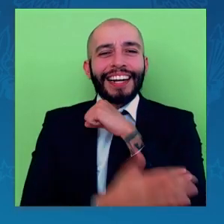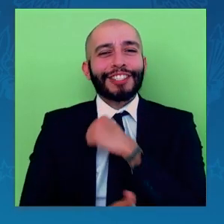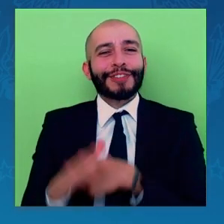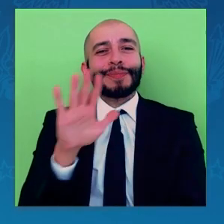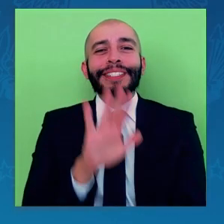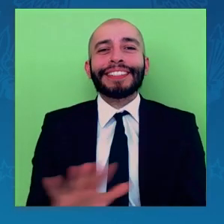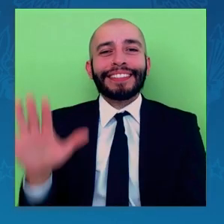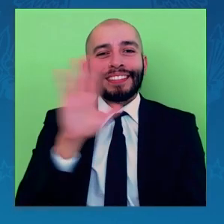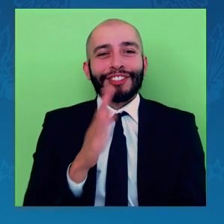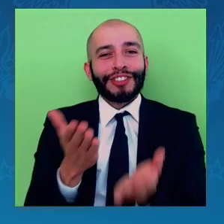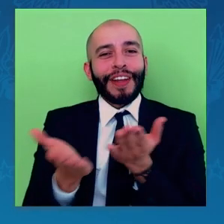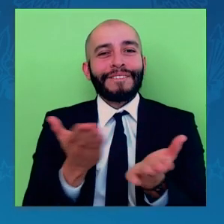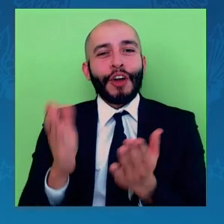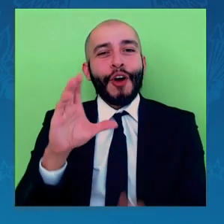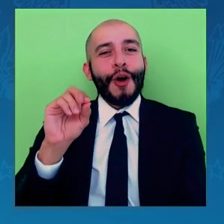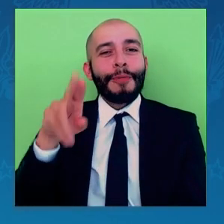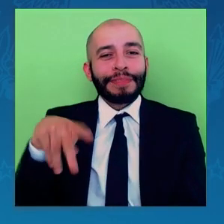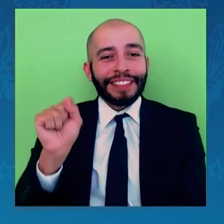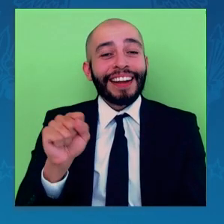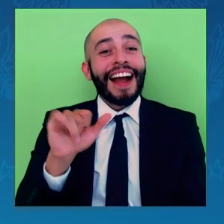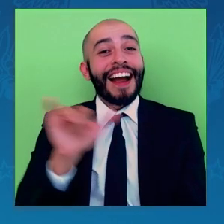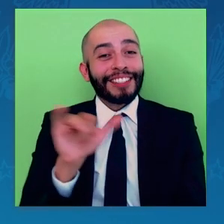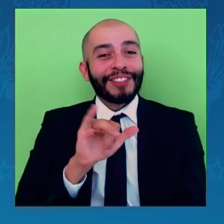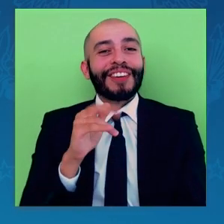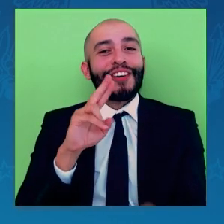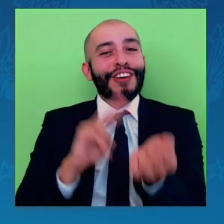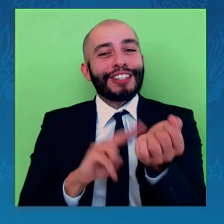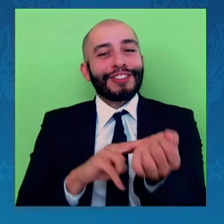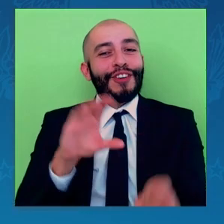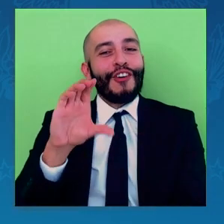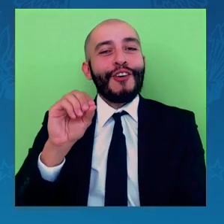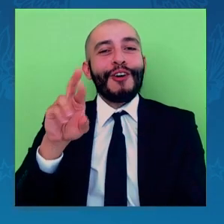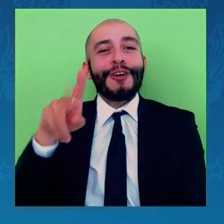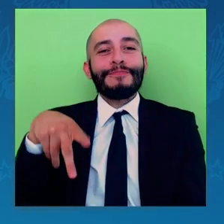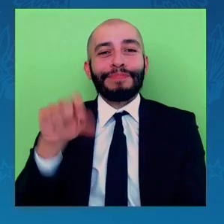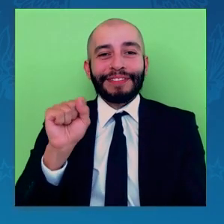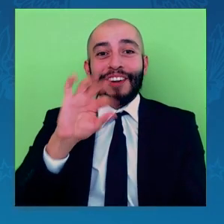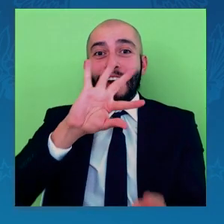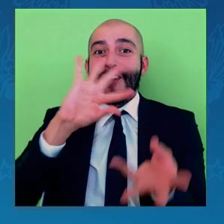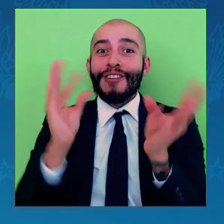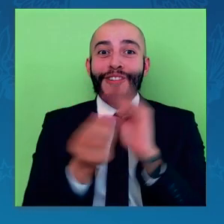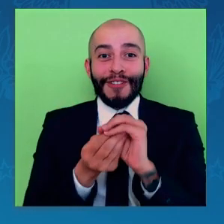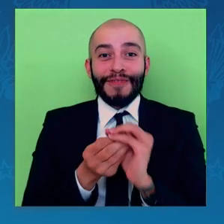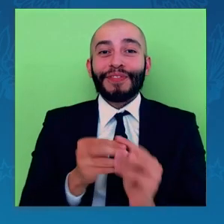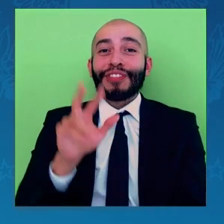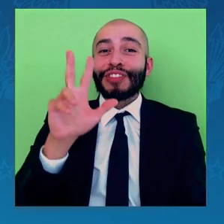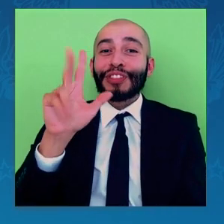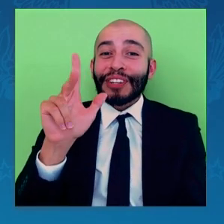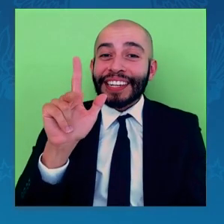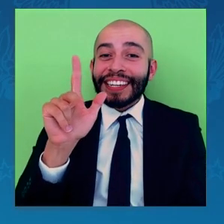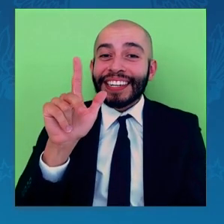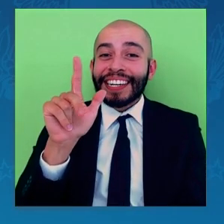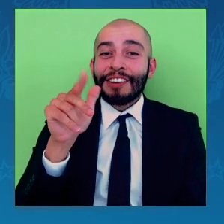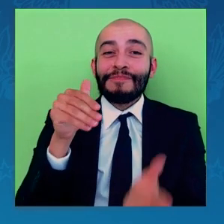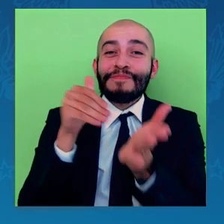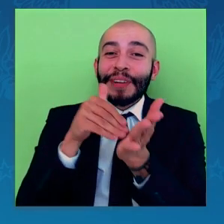serve more than 23 million patients in our nation. We will also invest in our substance use disorder,